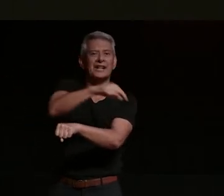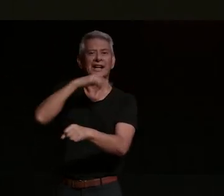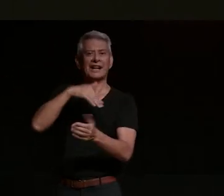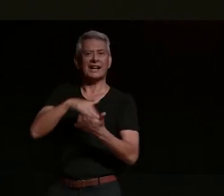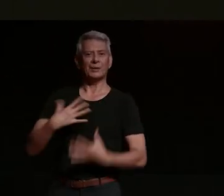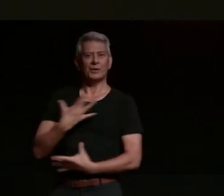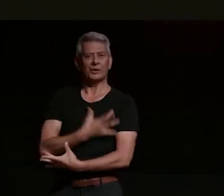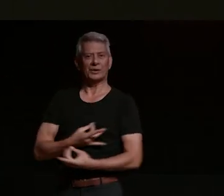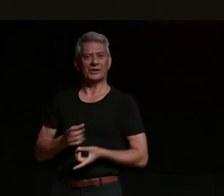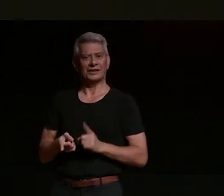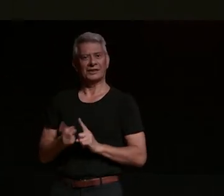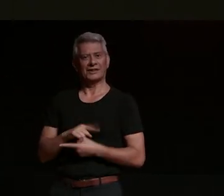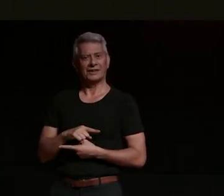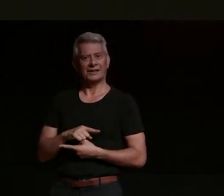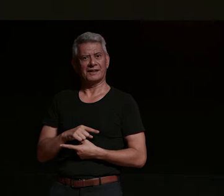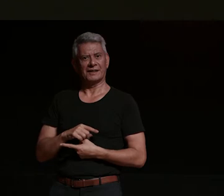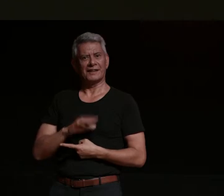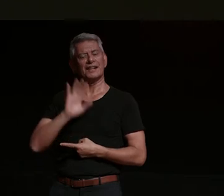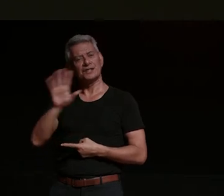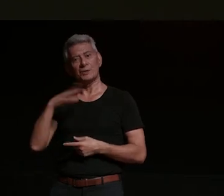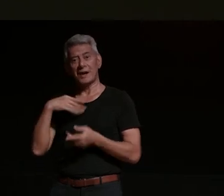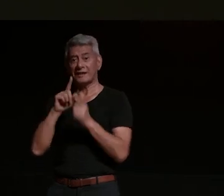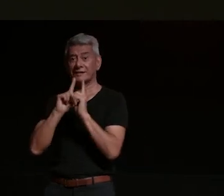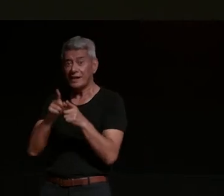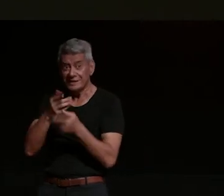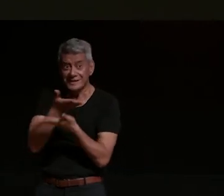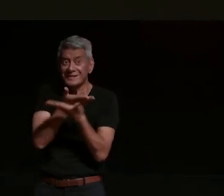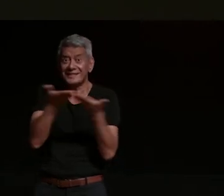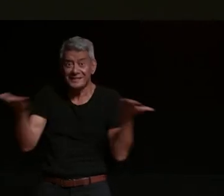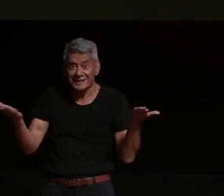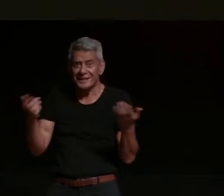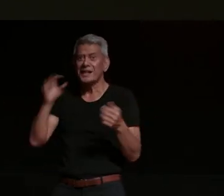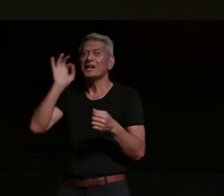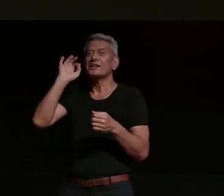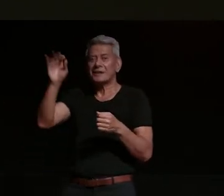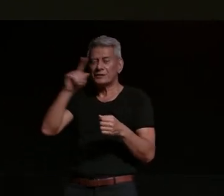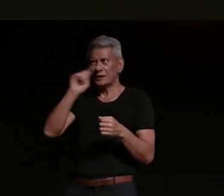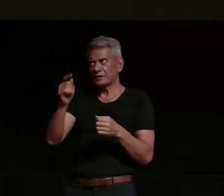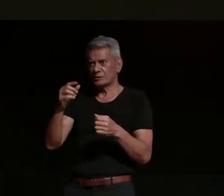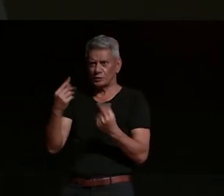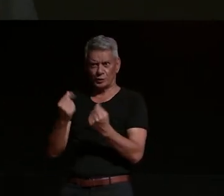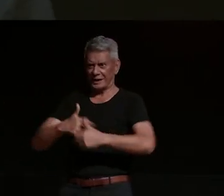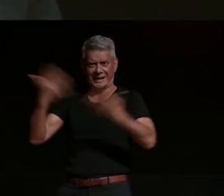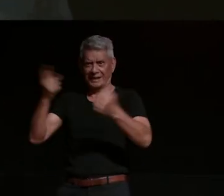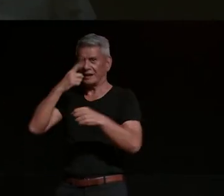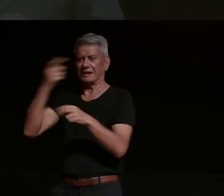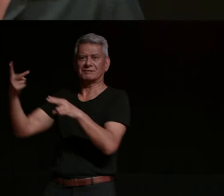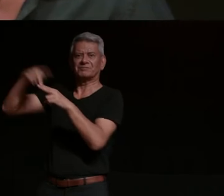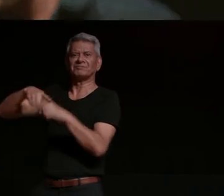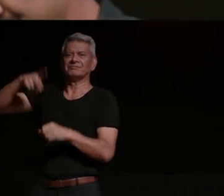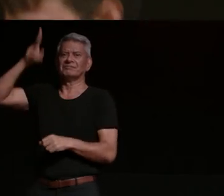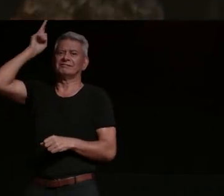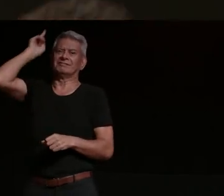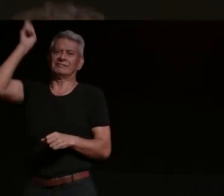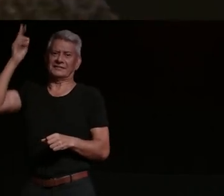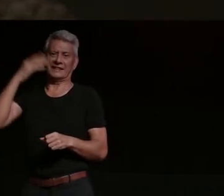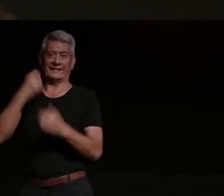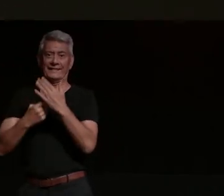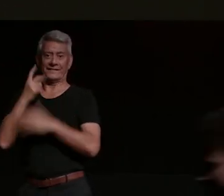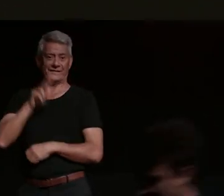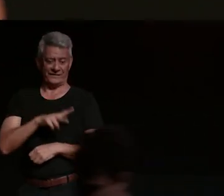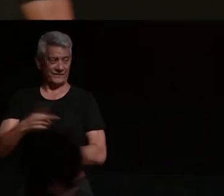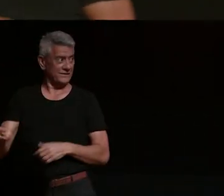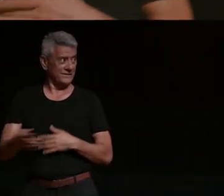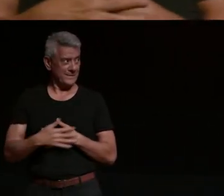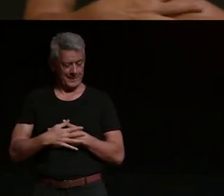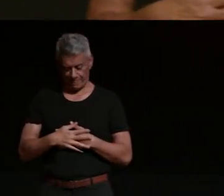it's don't learn all your lessons falling off like i did there's an easier way thanks guys